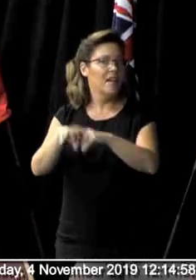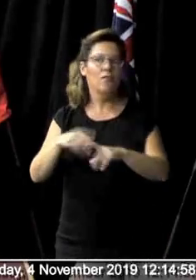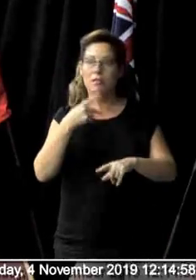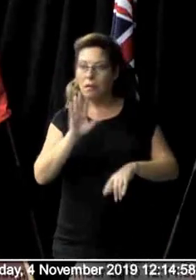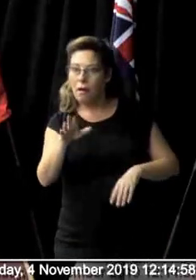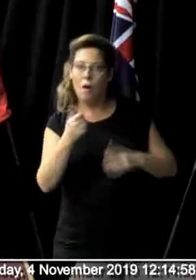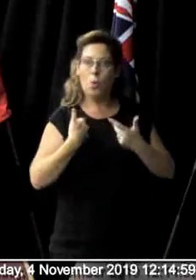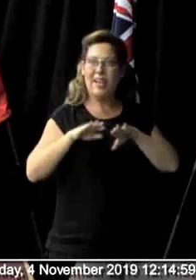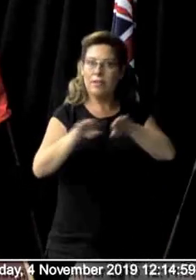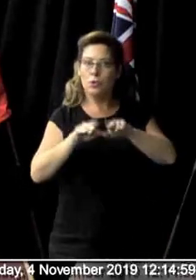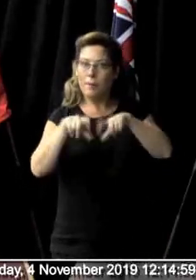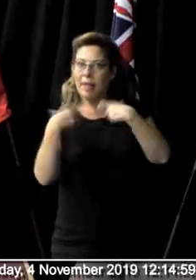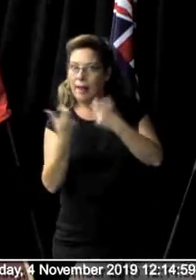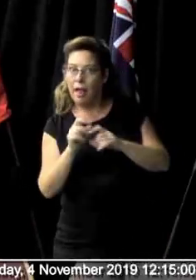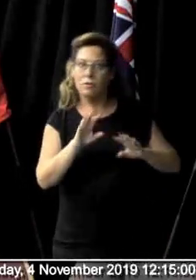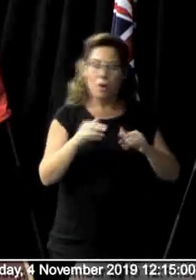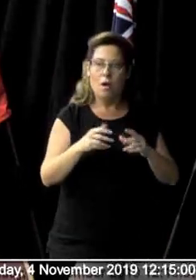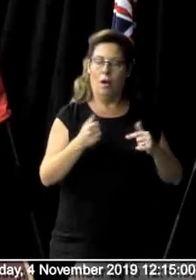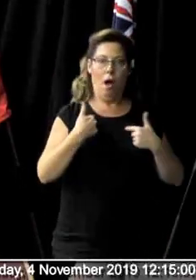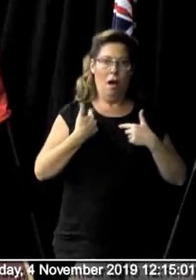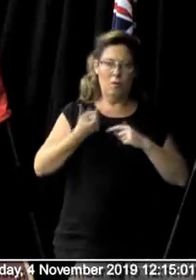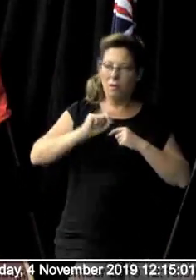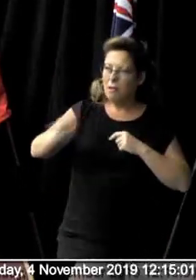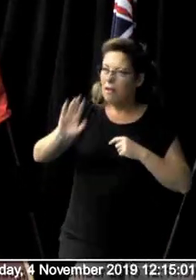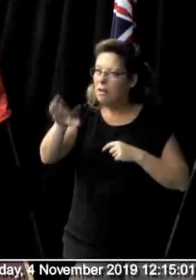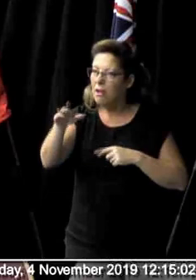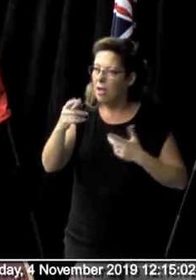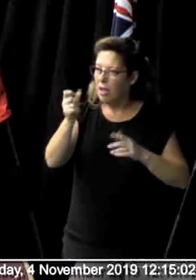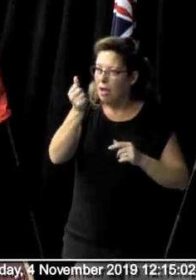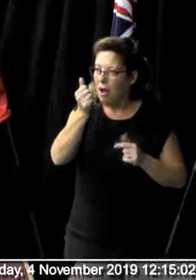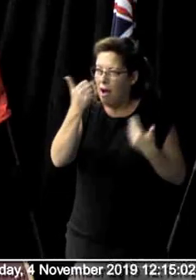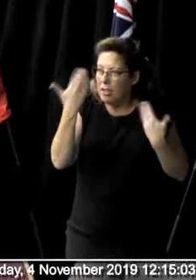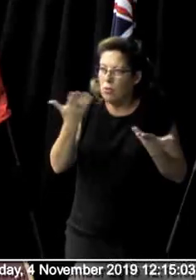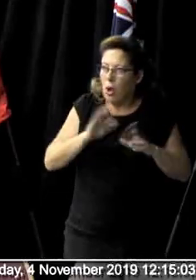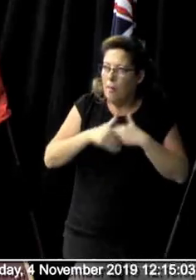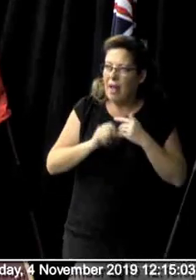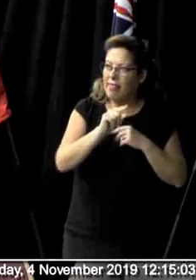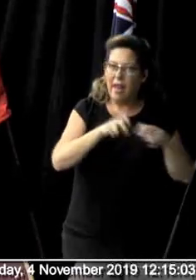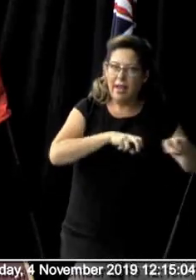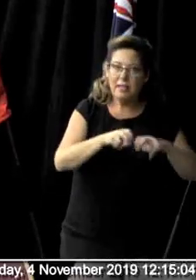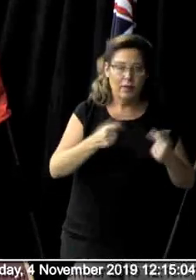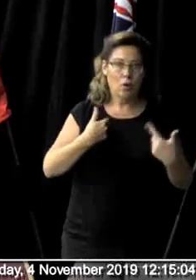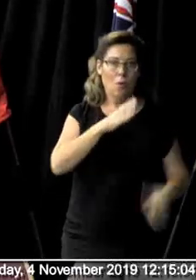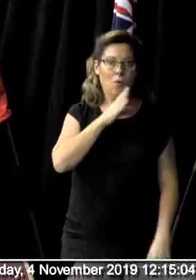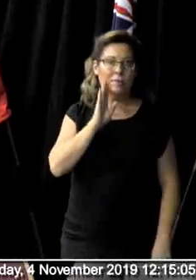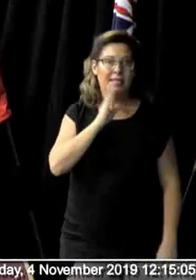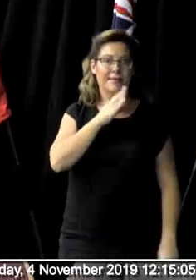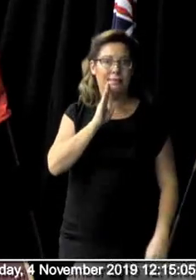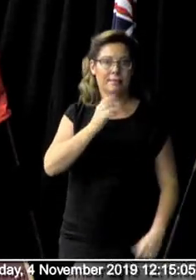text them after hours and ask them about different activities because otherwise, we would miss out. OK.